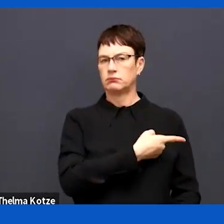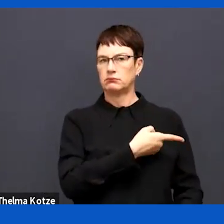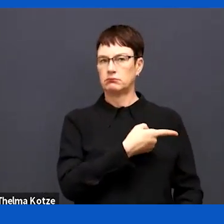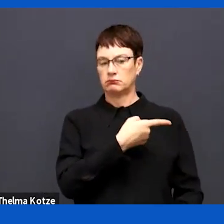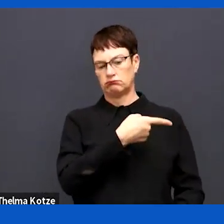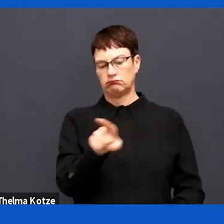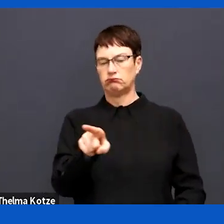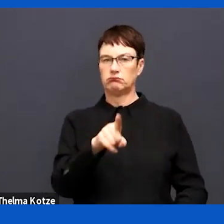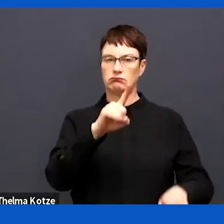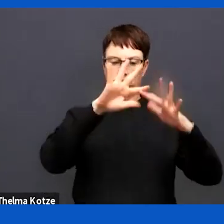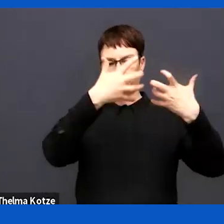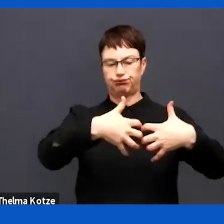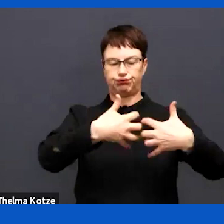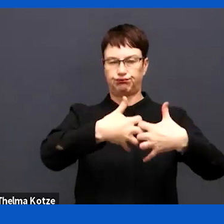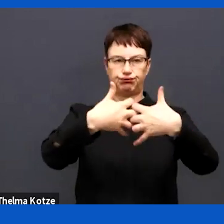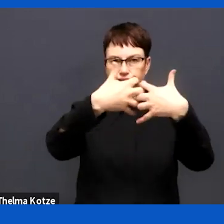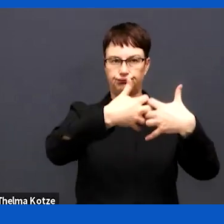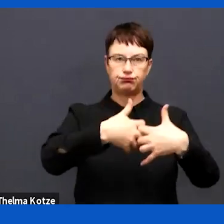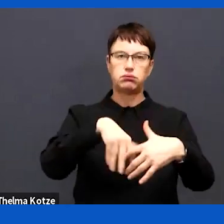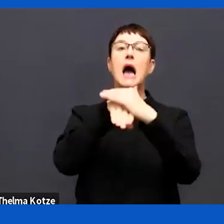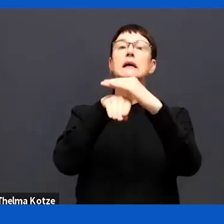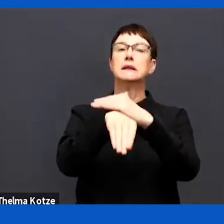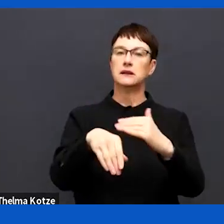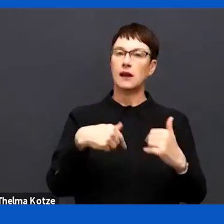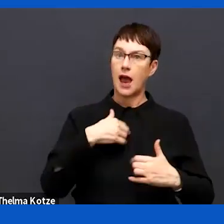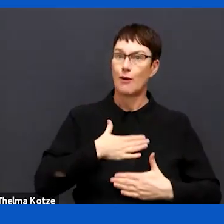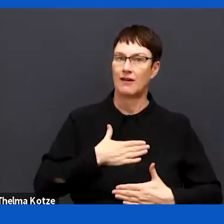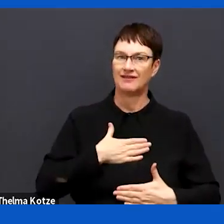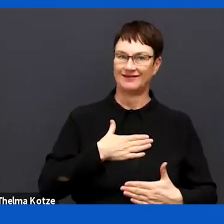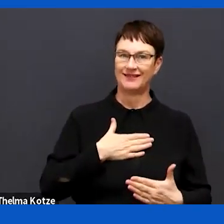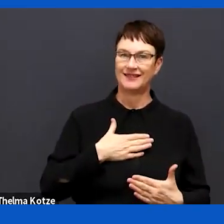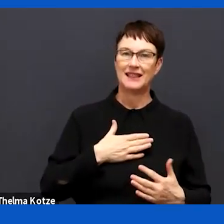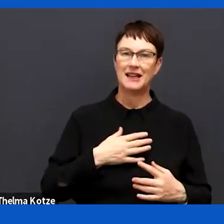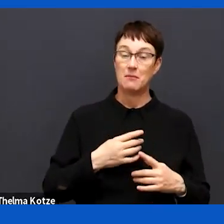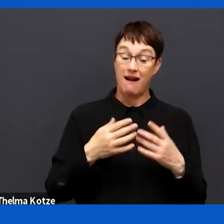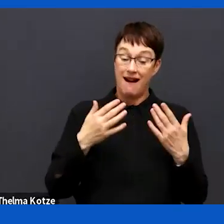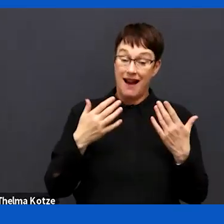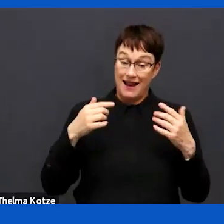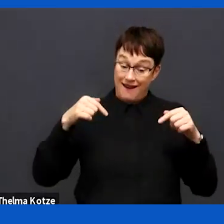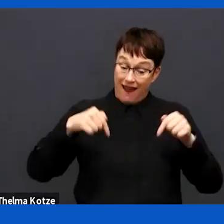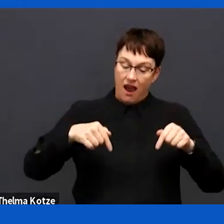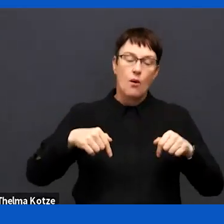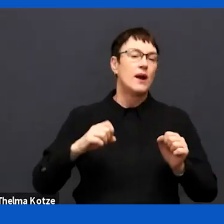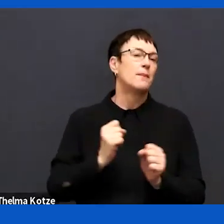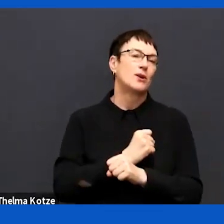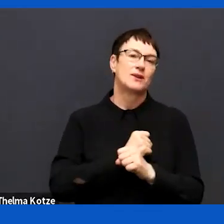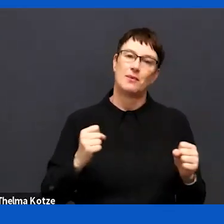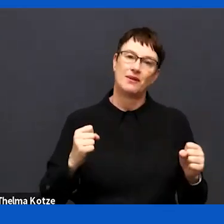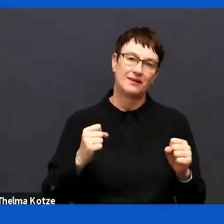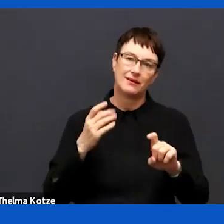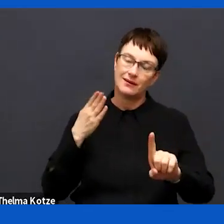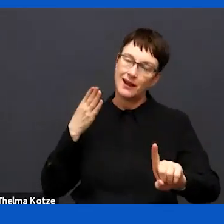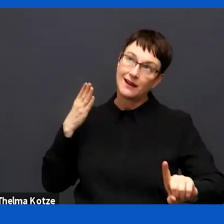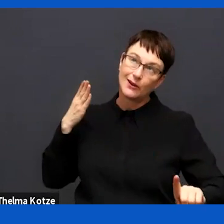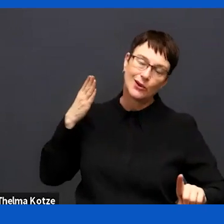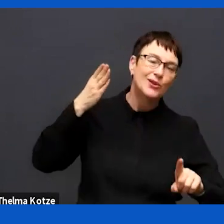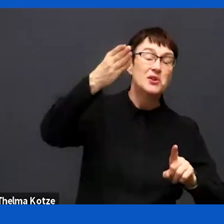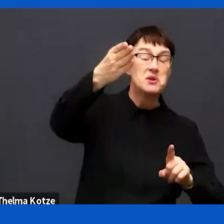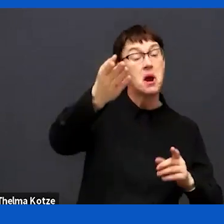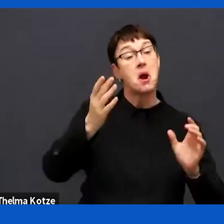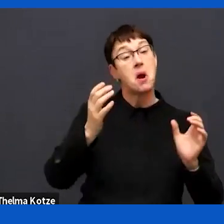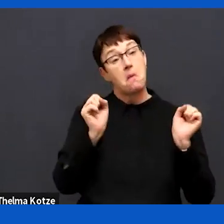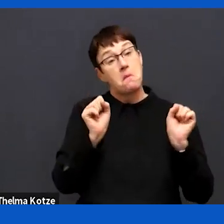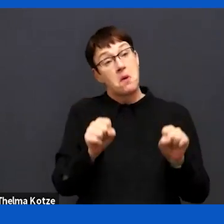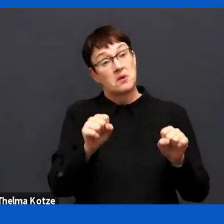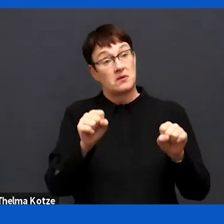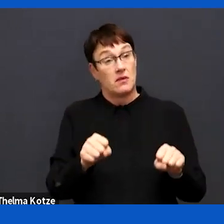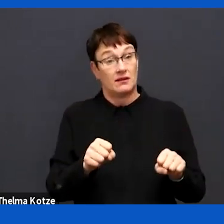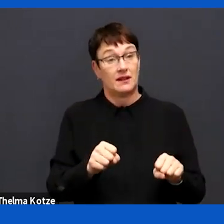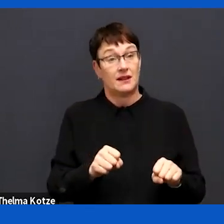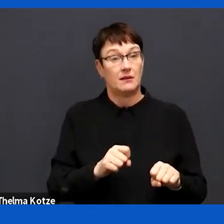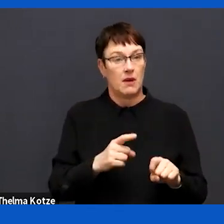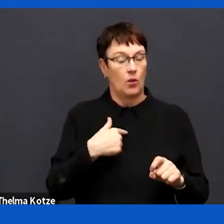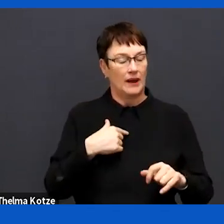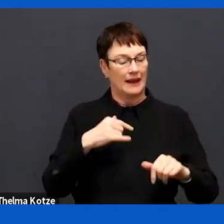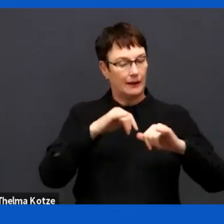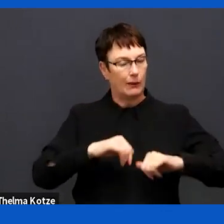case in the future. But until AI is able to create an entire website for you, until AI is able to